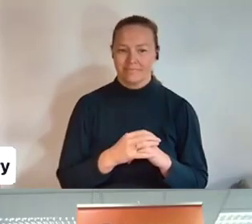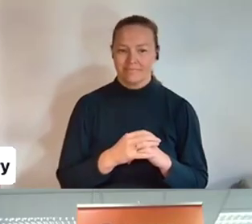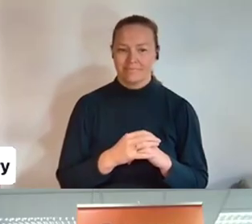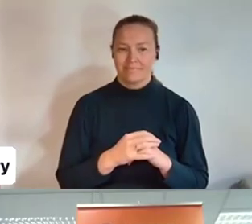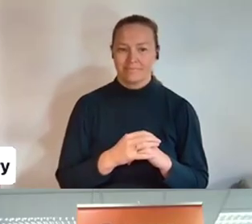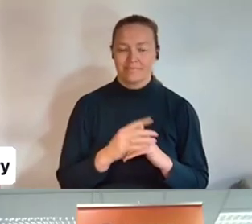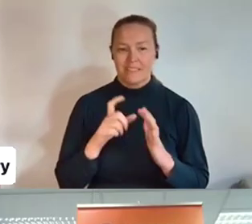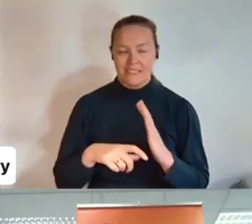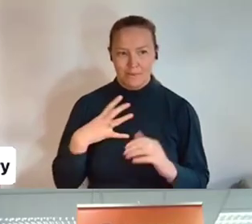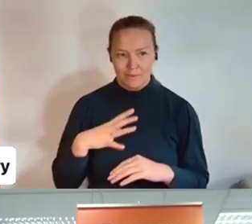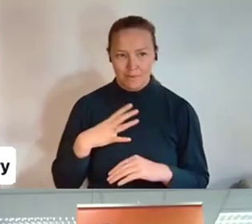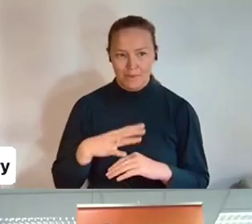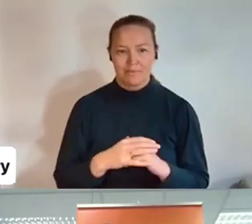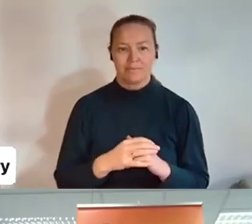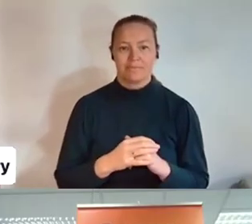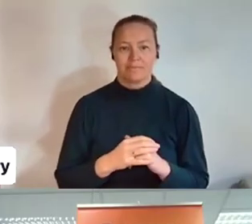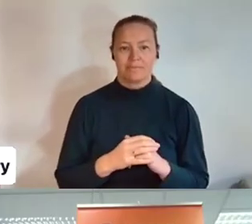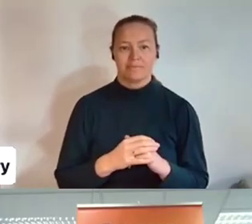Kirikiriroa. He takata Tiriti ahau, he wāhine whaikaha ahau, he Kairakahau Matua Whaikaha ki te